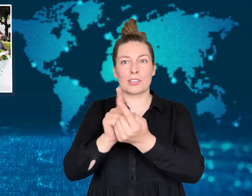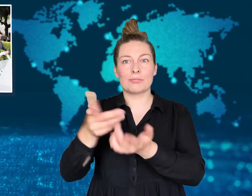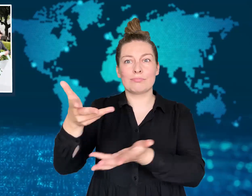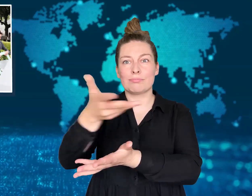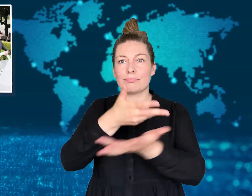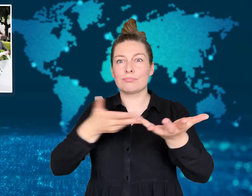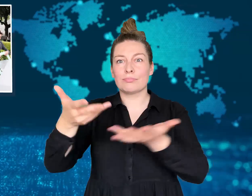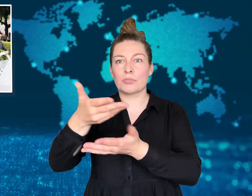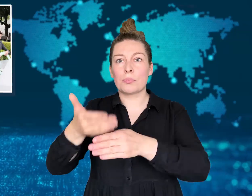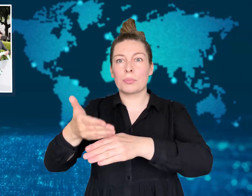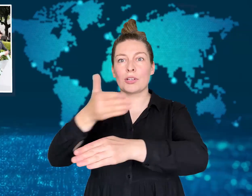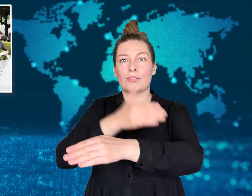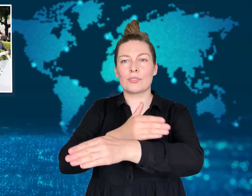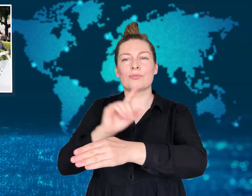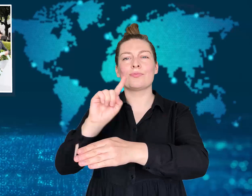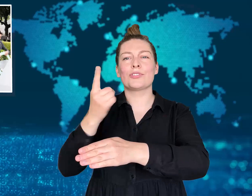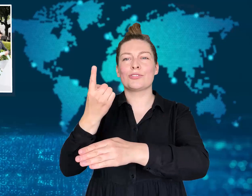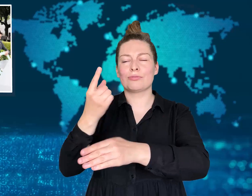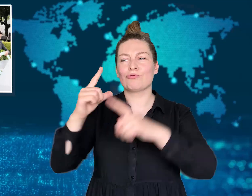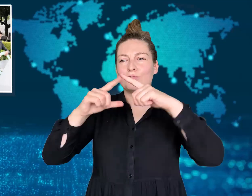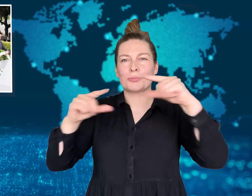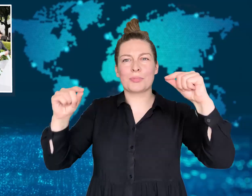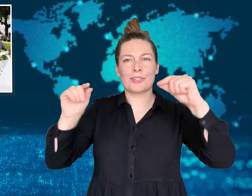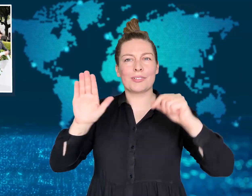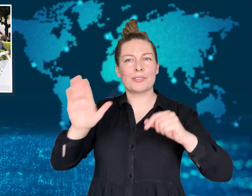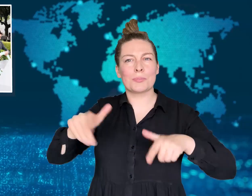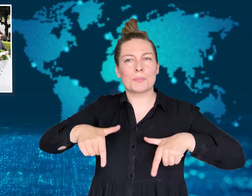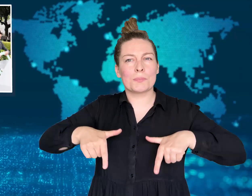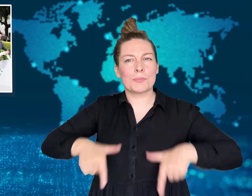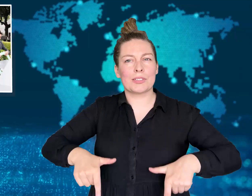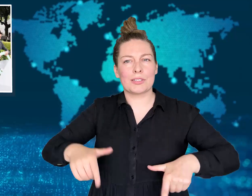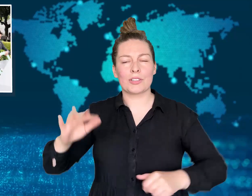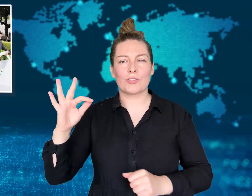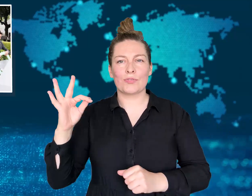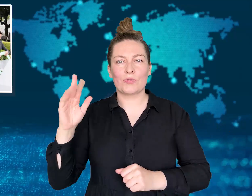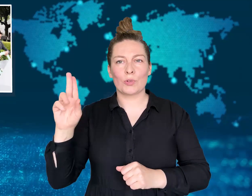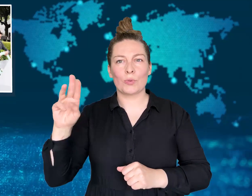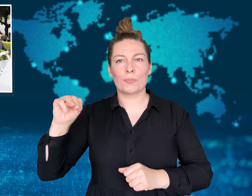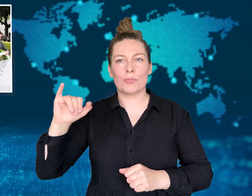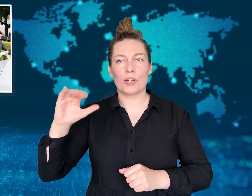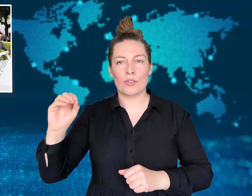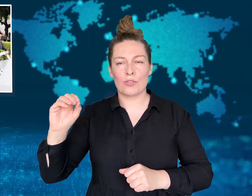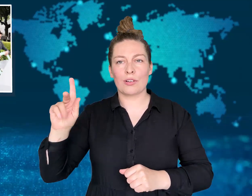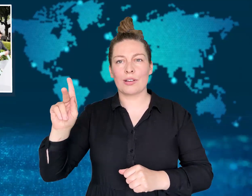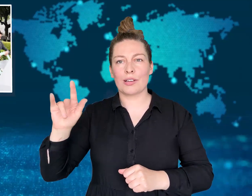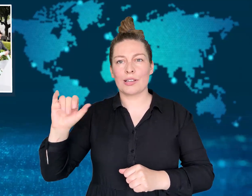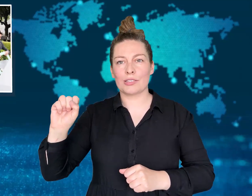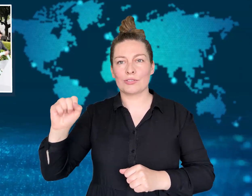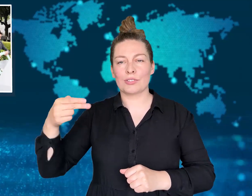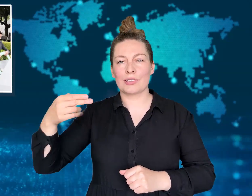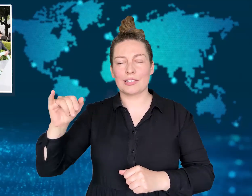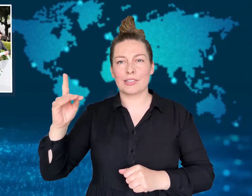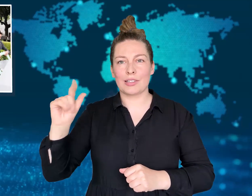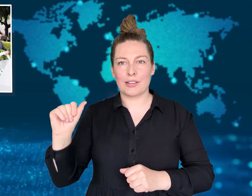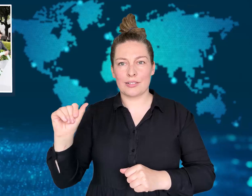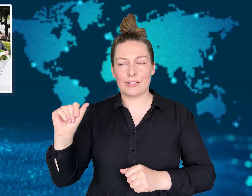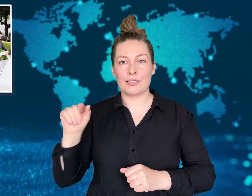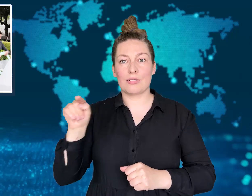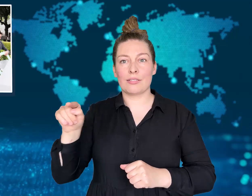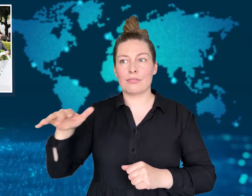at Peace Memorial Park.